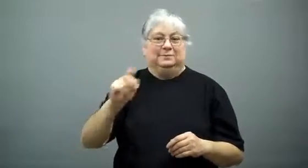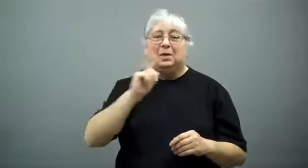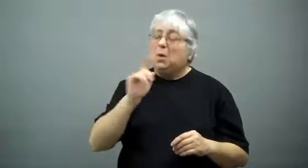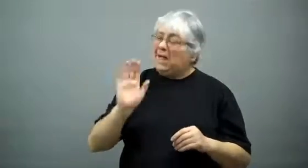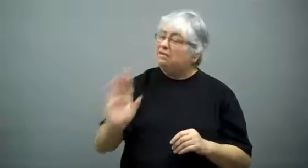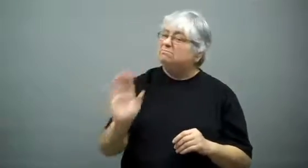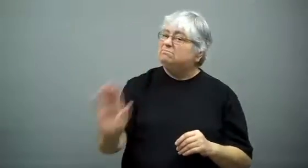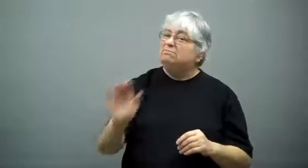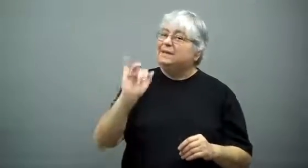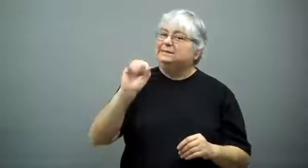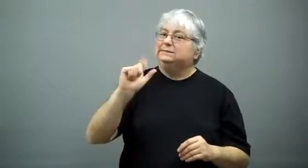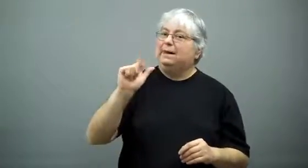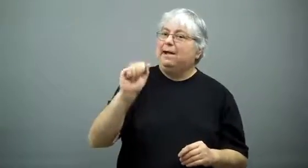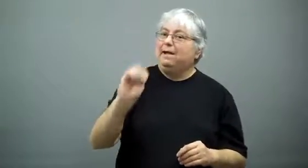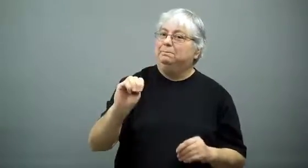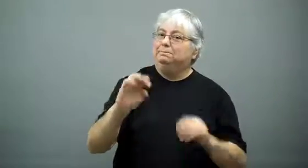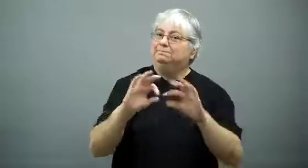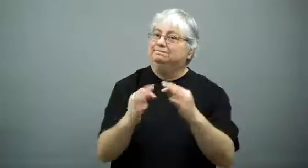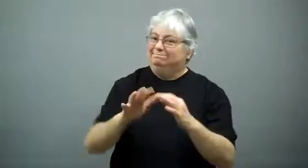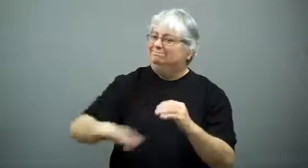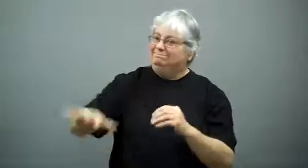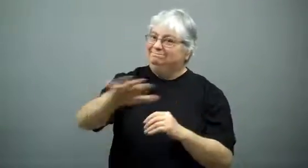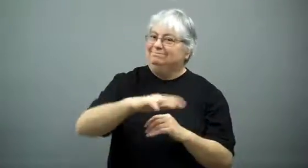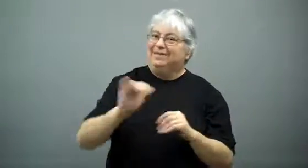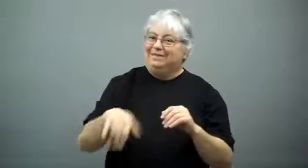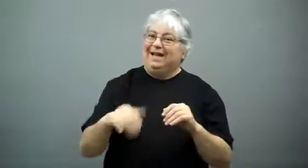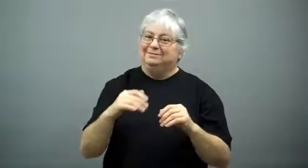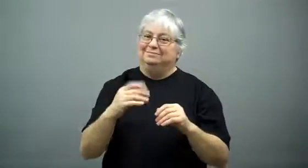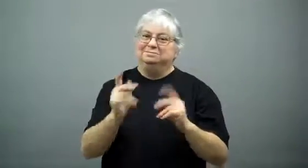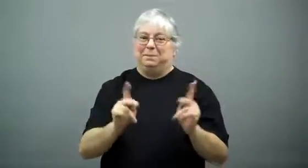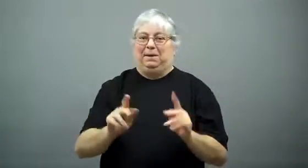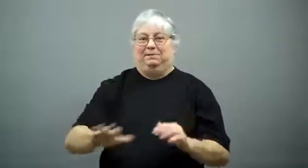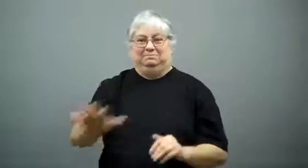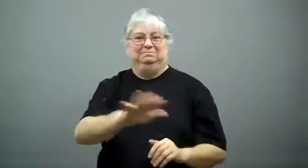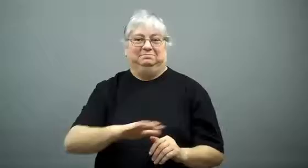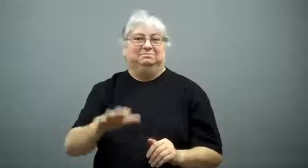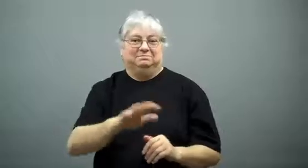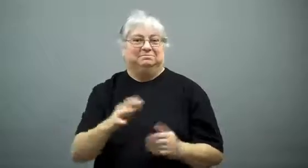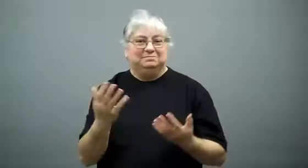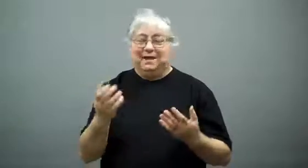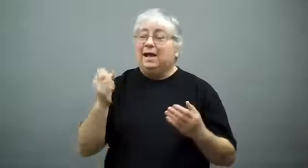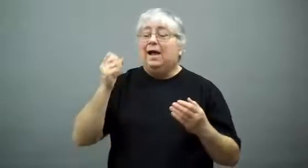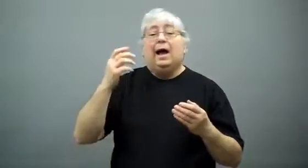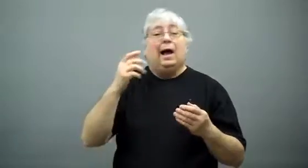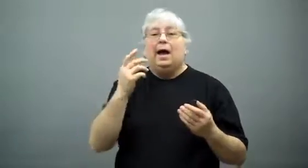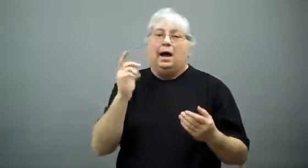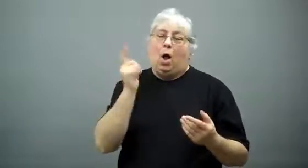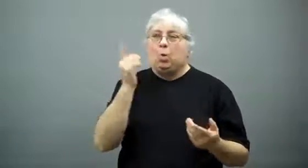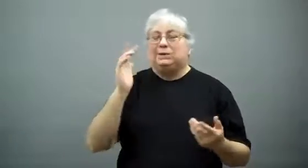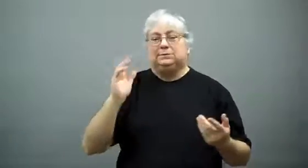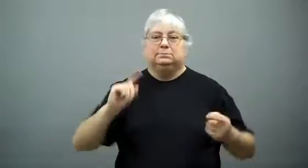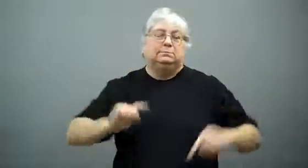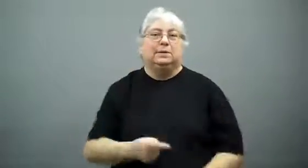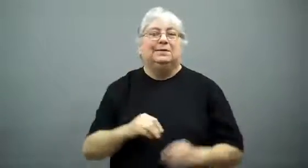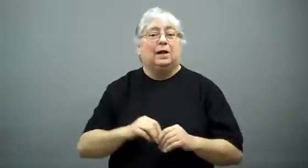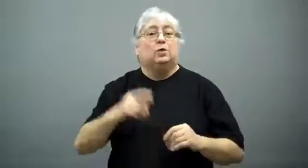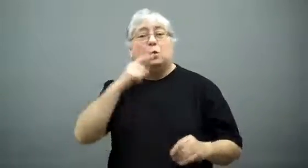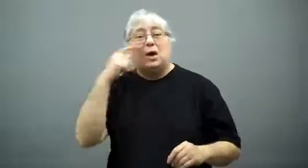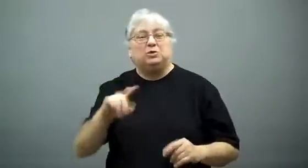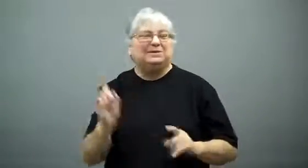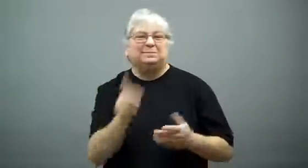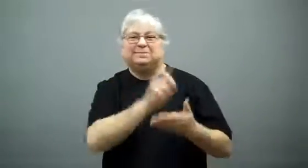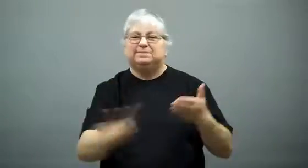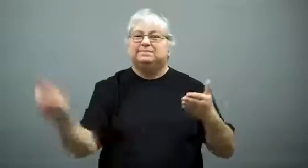These people primarily practice Islam.